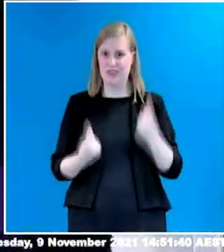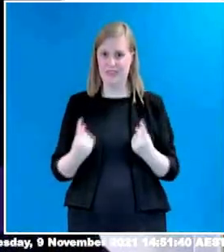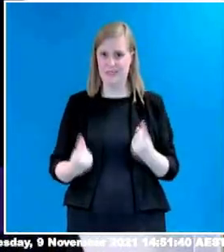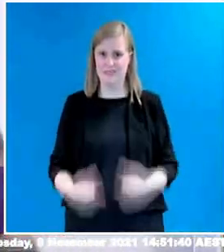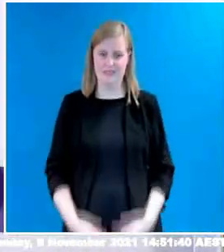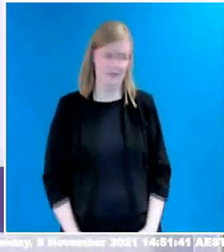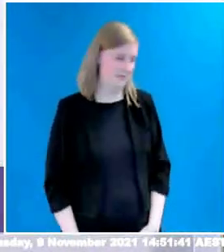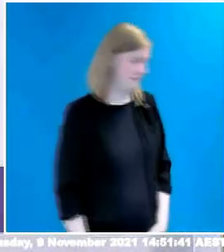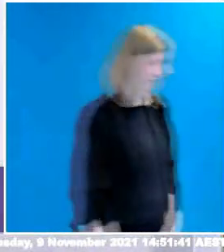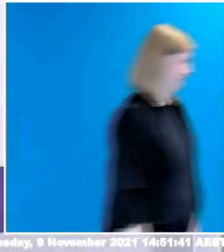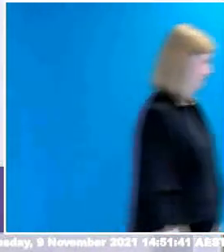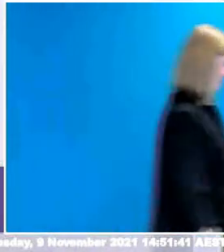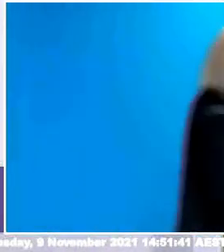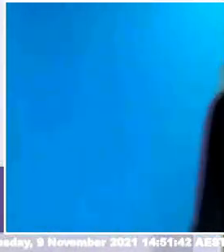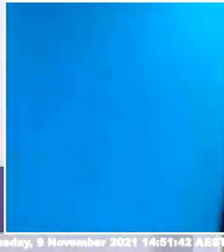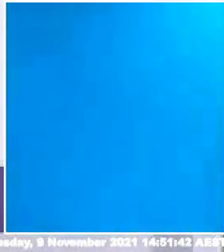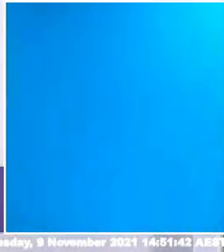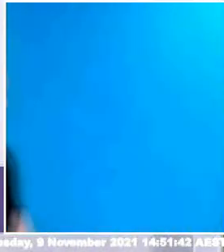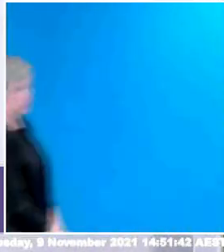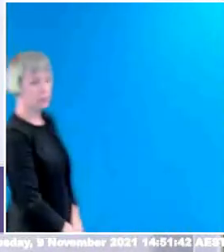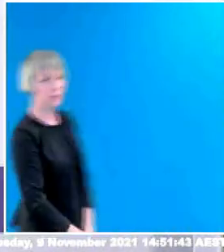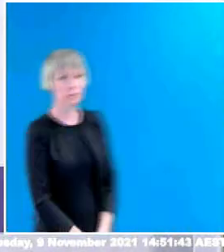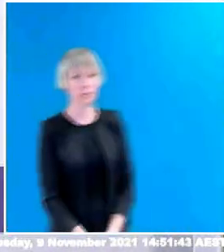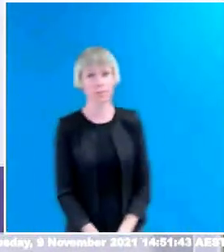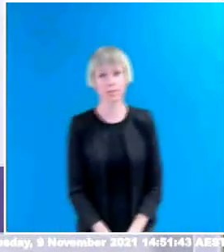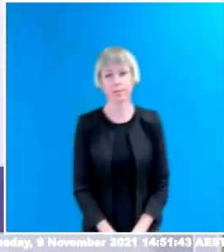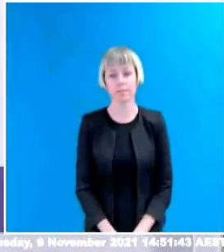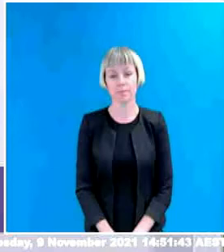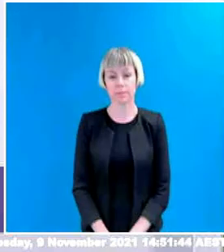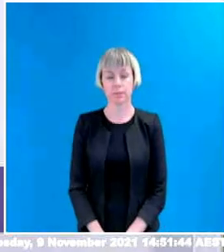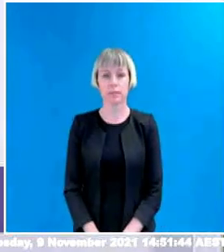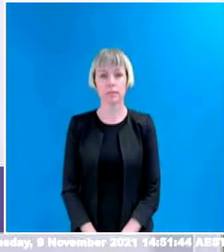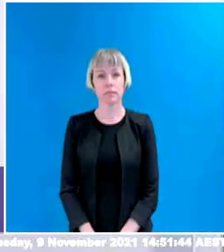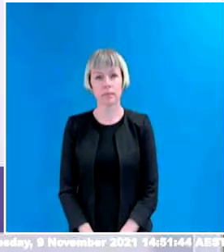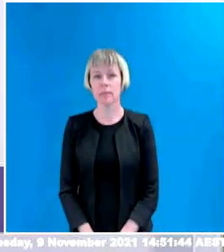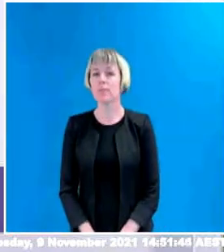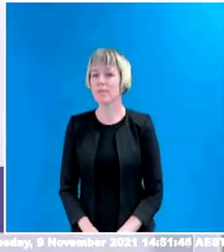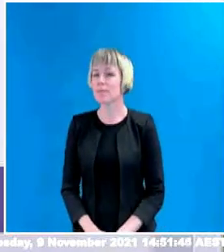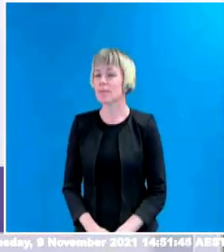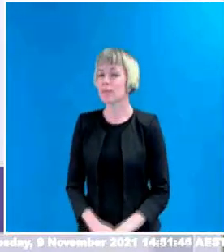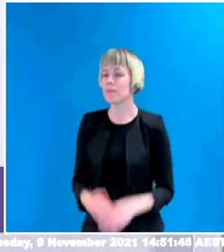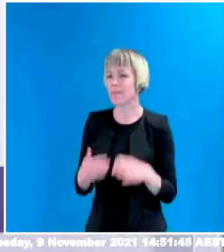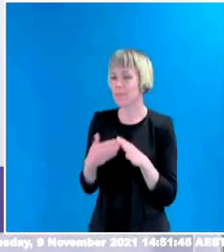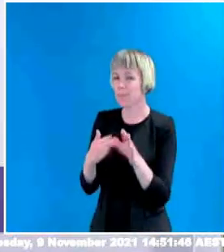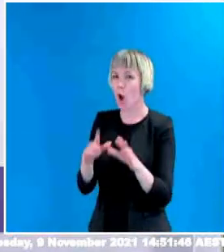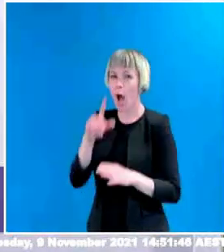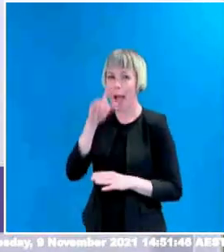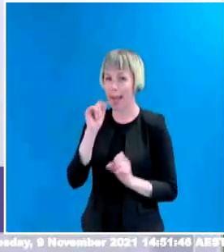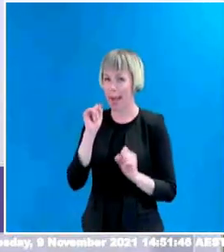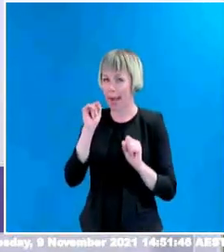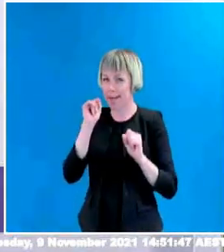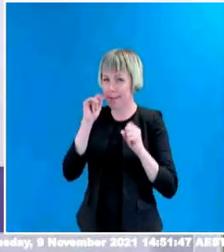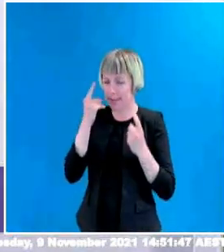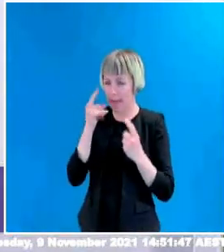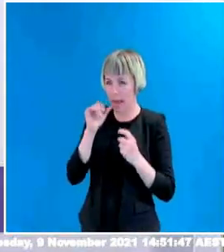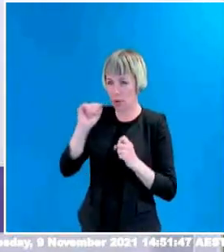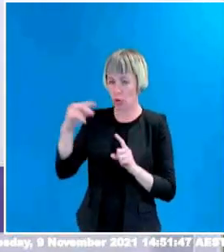I can understand how it might seem that way, but perhaps I'll just unpack it a little.